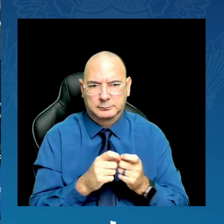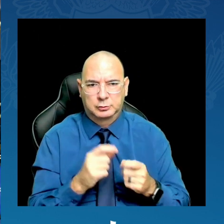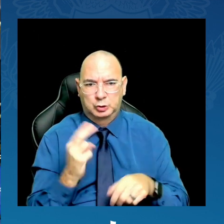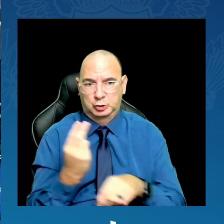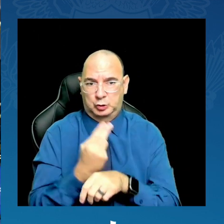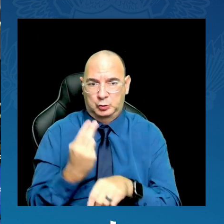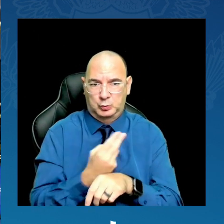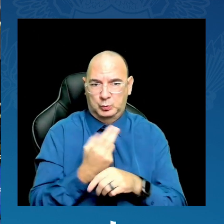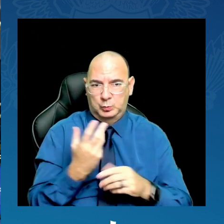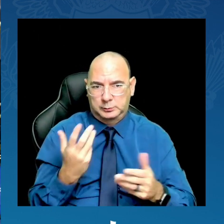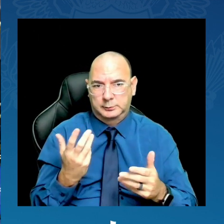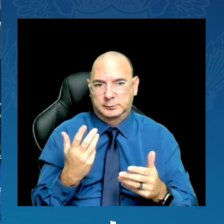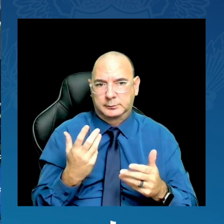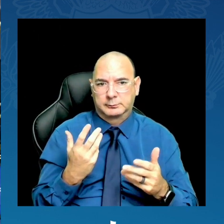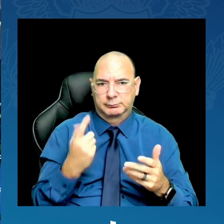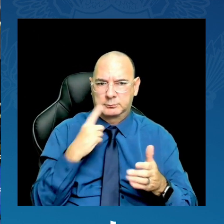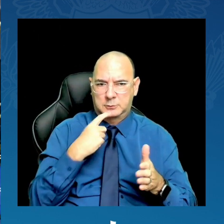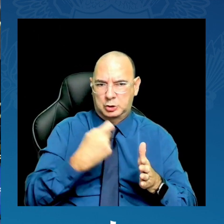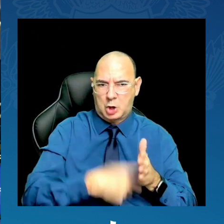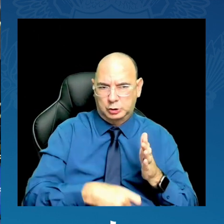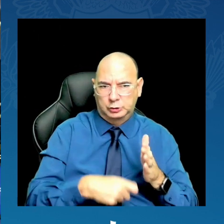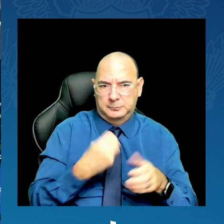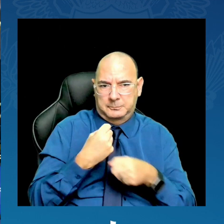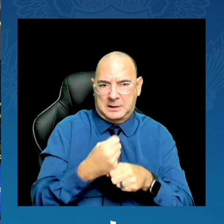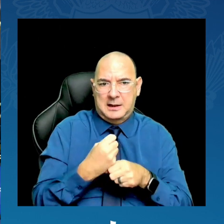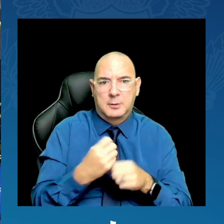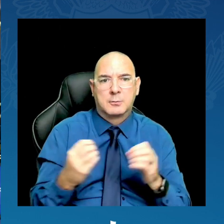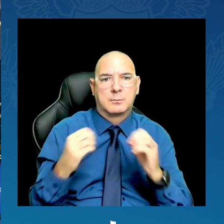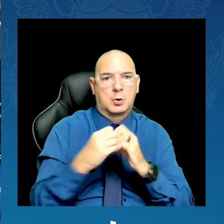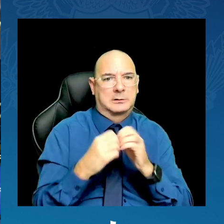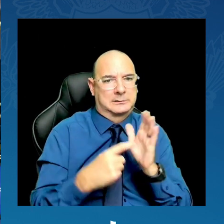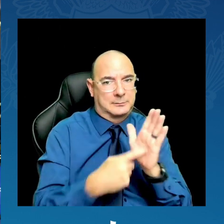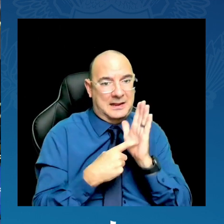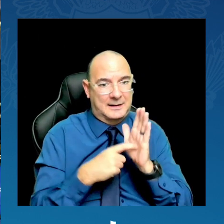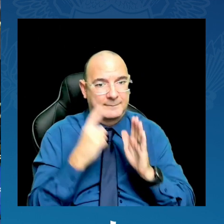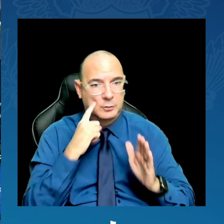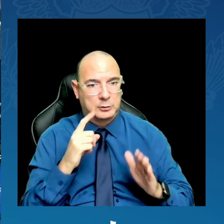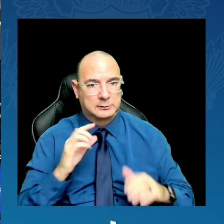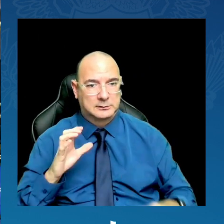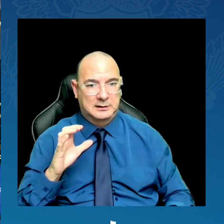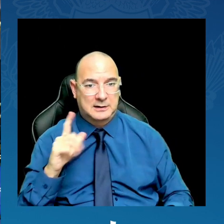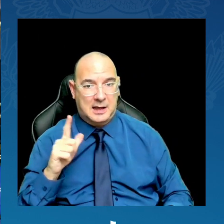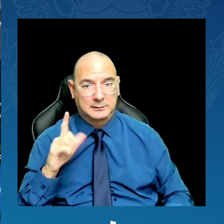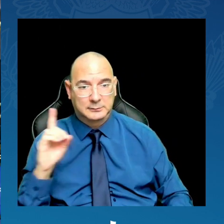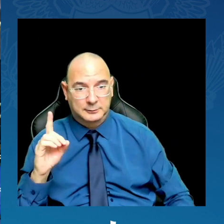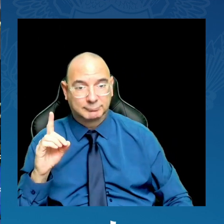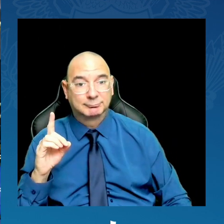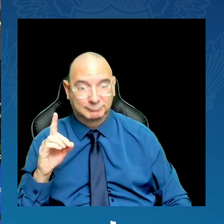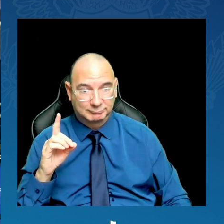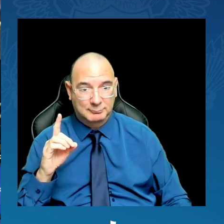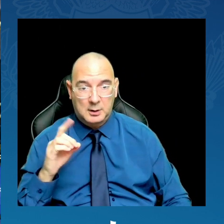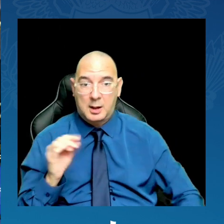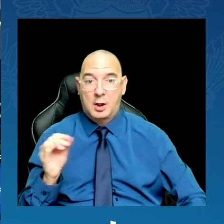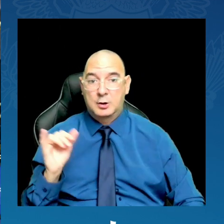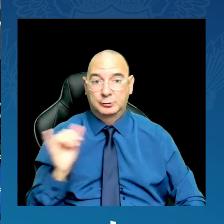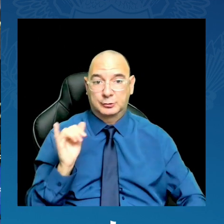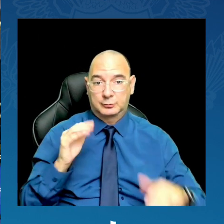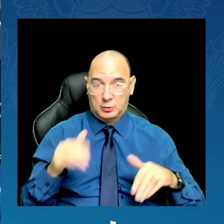to generate additional demand with shields. We also recommend implementing regulatory reforms that enhance innovation